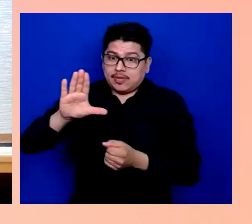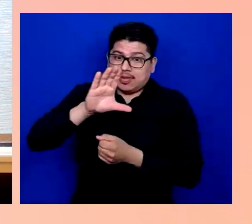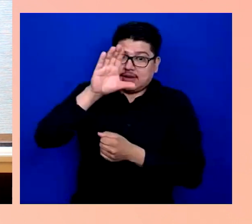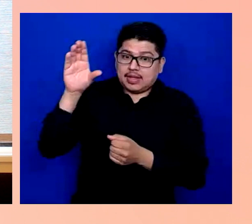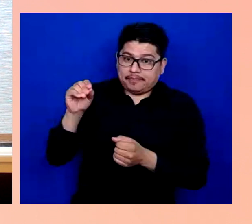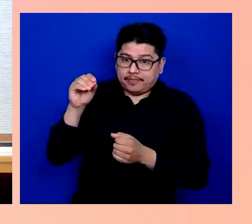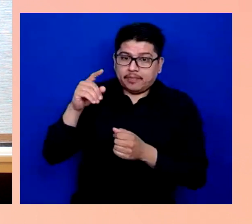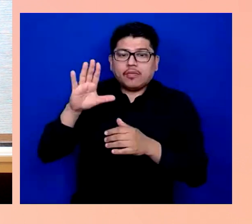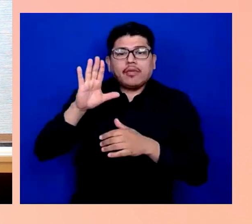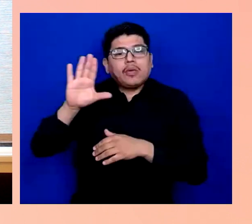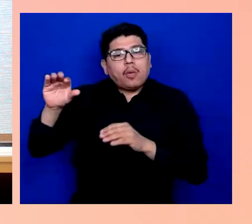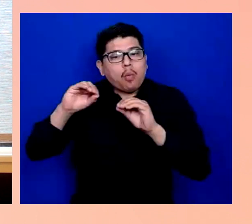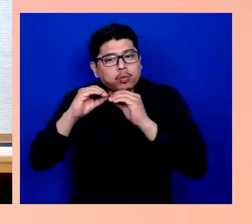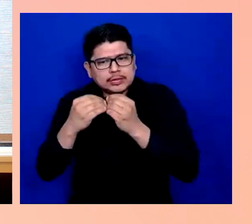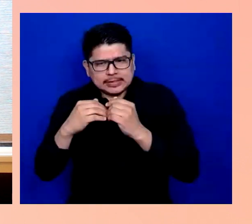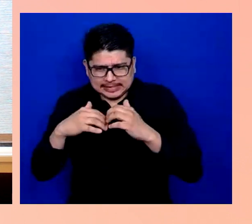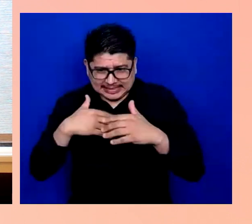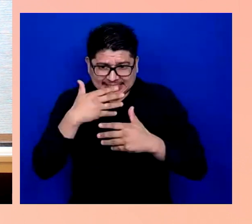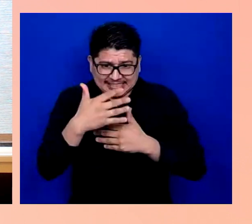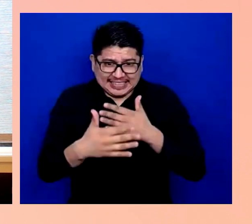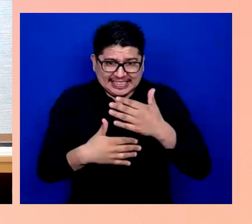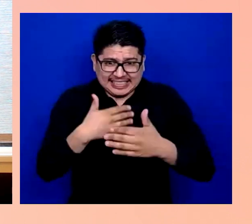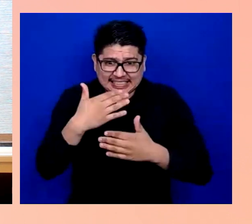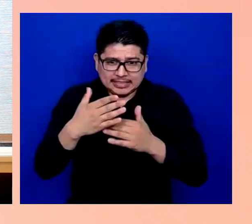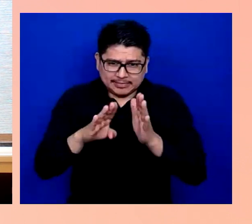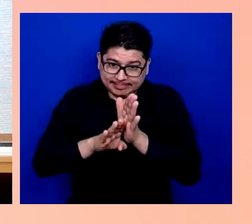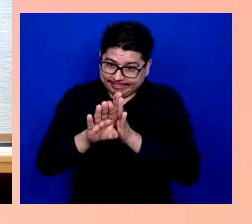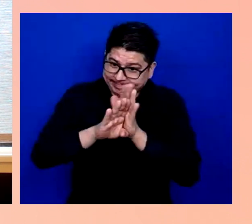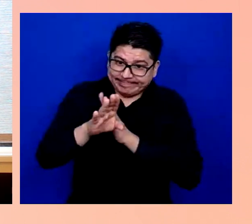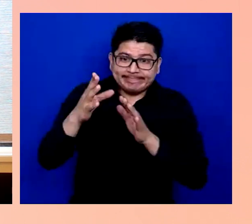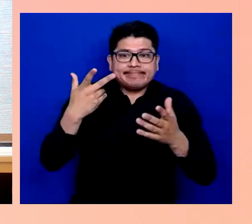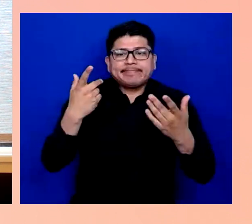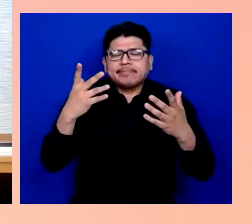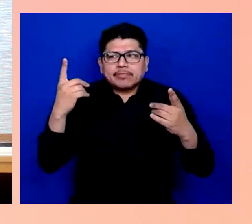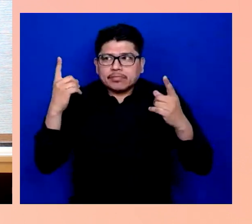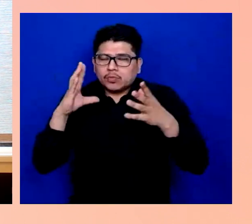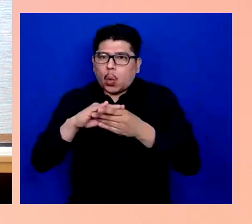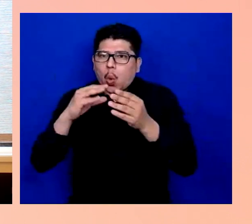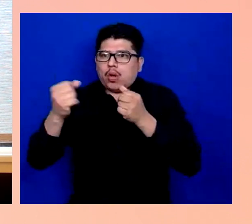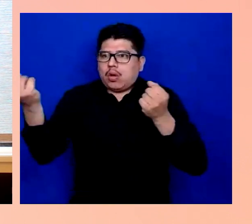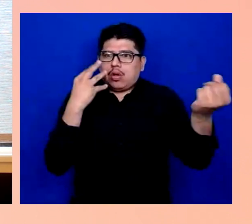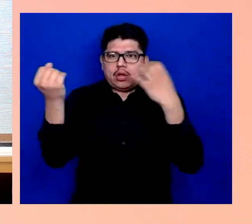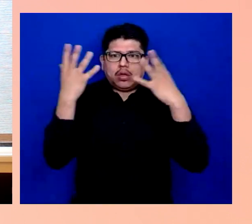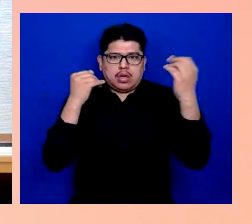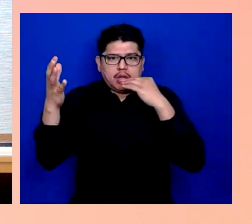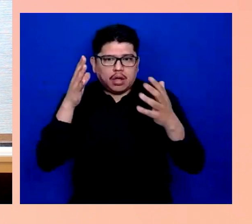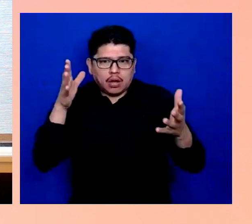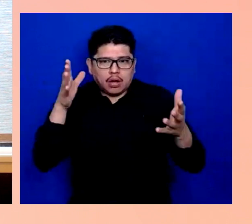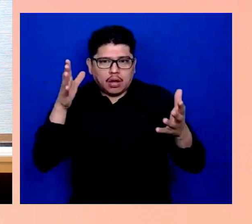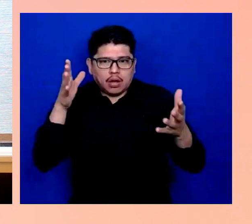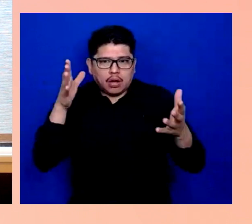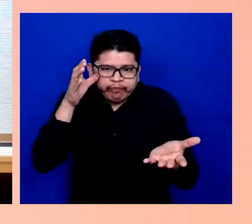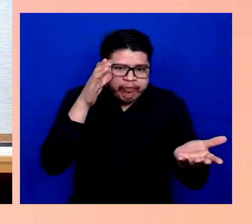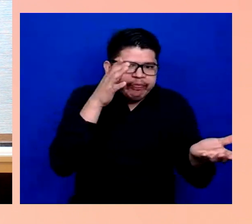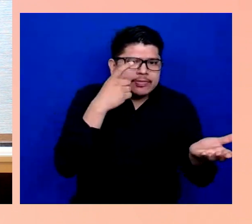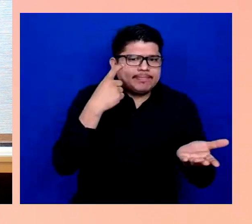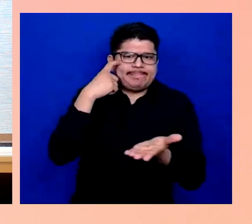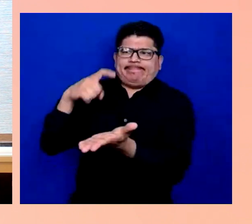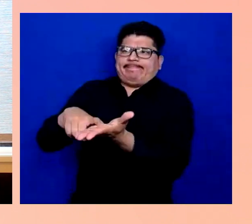I've heard many stories from people who feel recognized, and feel seen, by the fact that we're talking about these issues